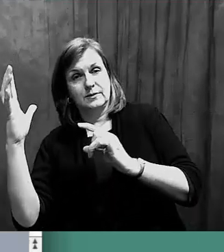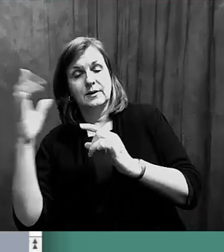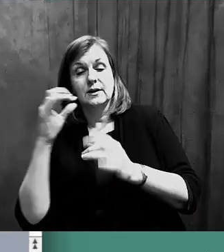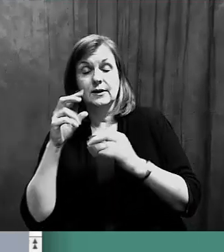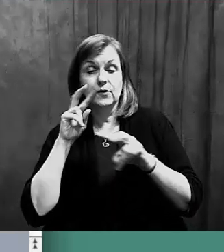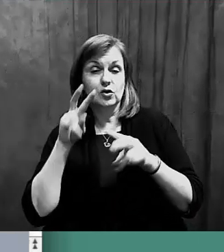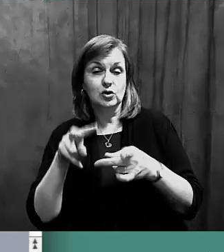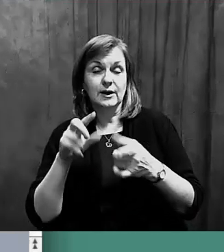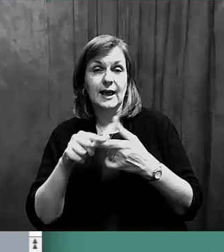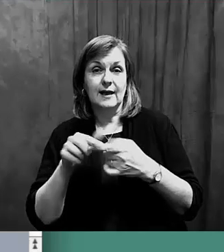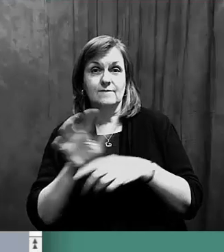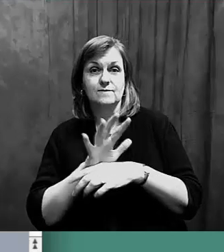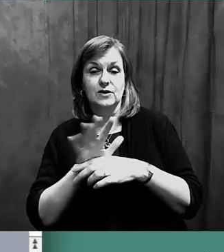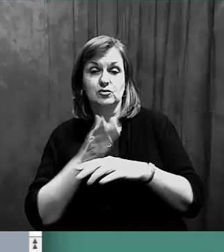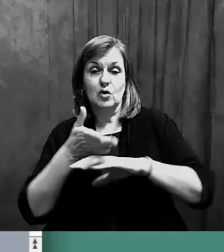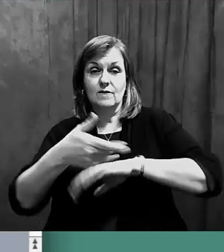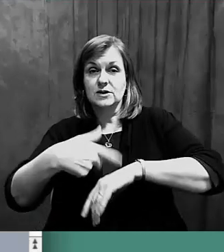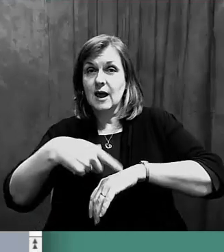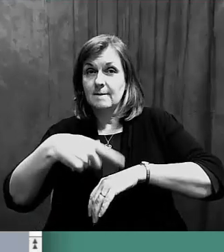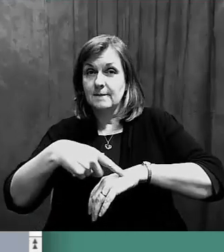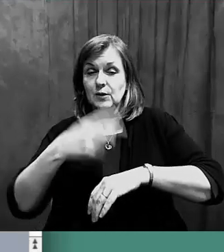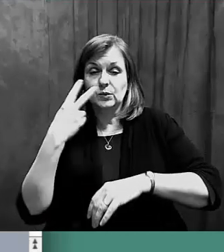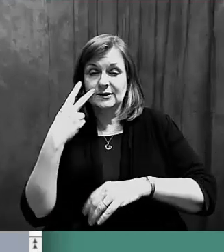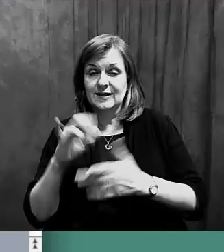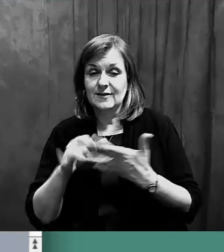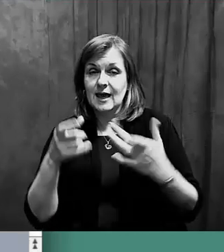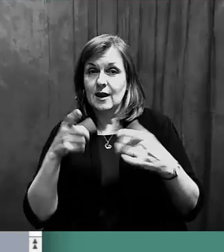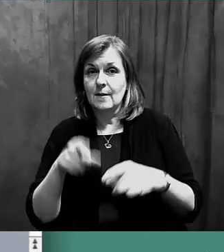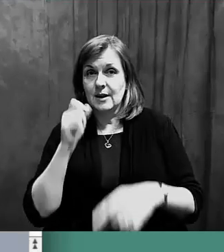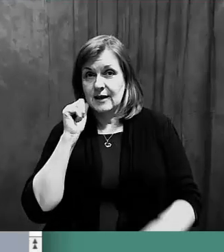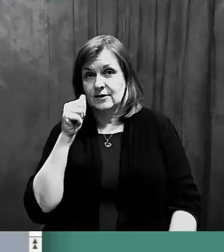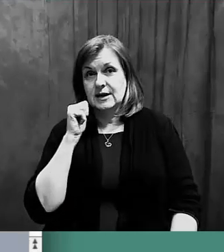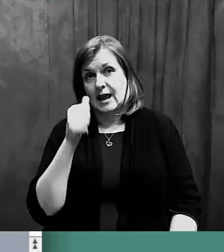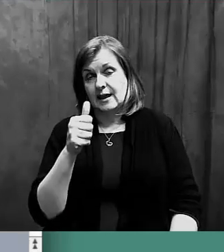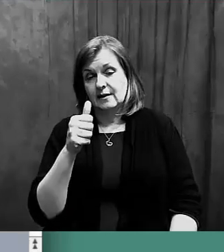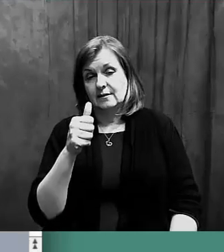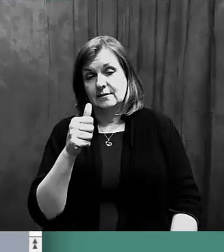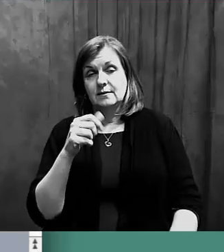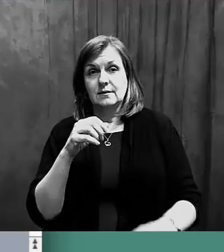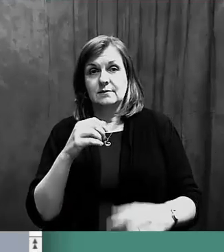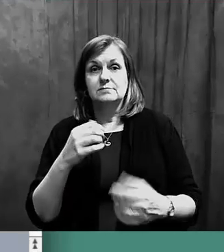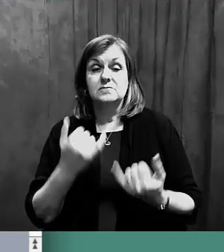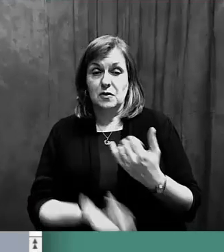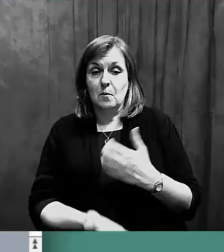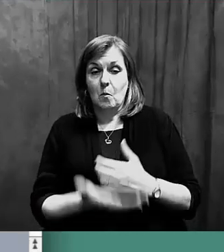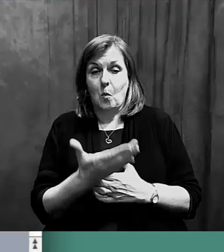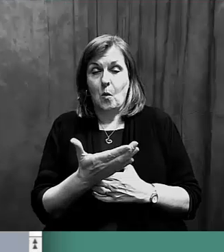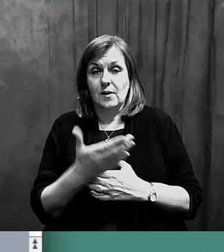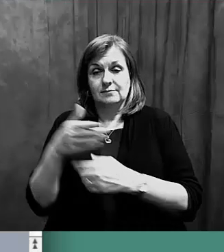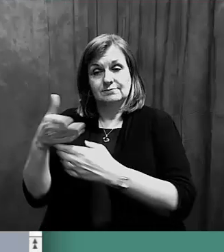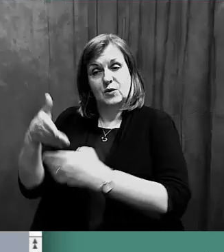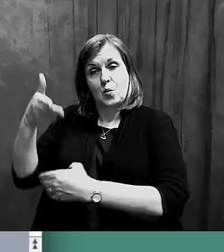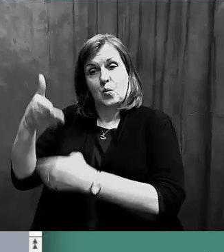and in any time lapse images you can see this occur on a daily basis. In the morning